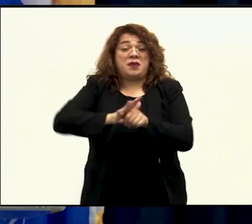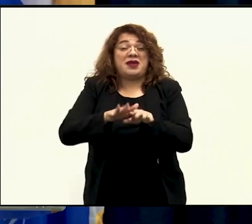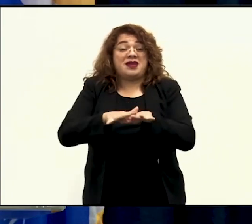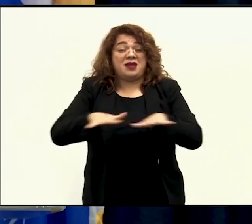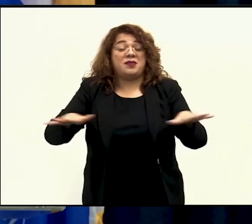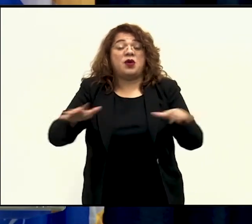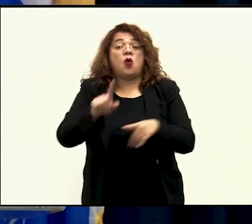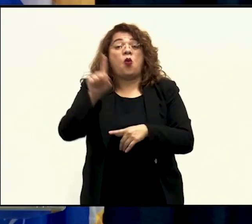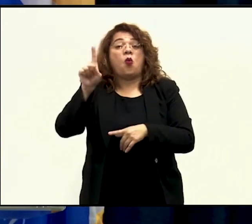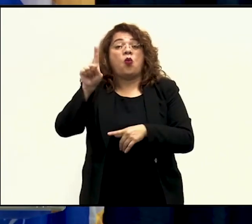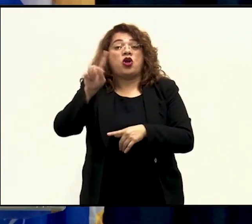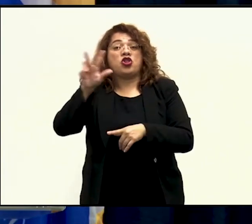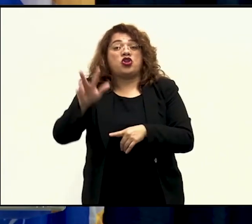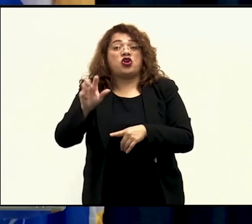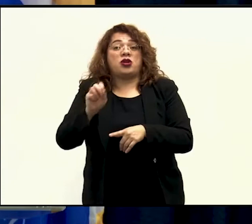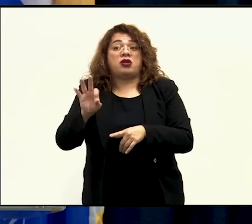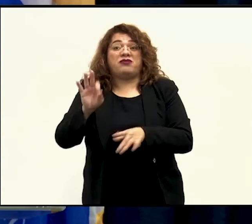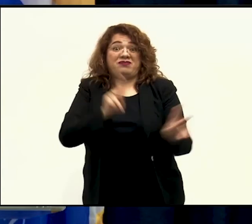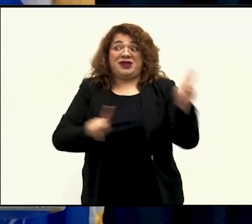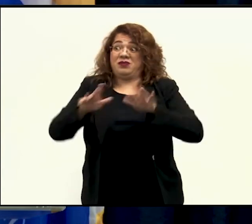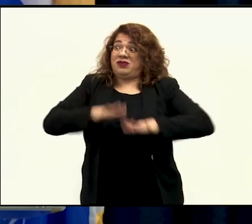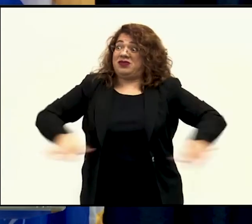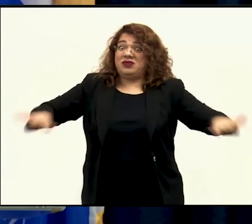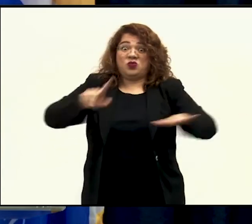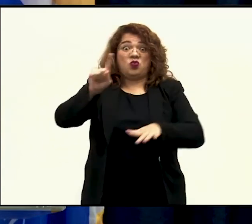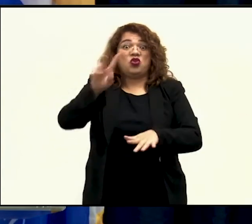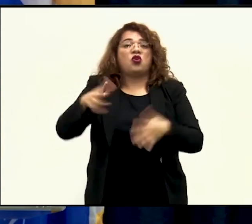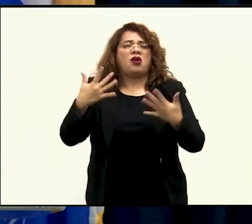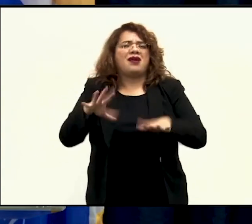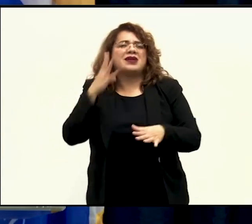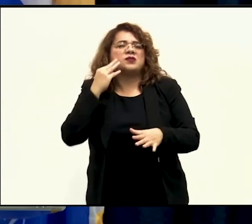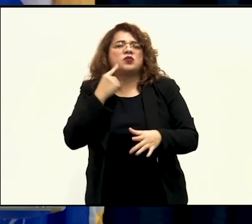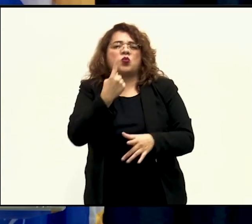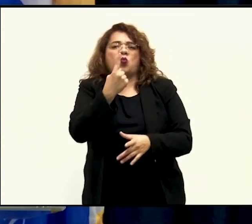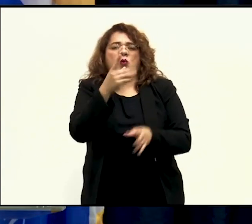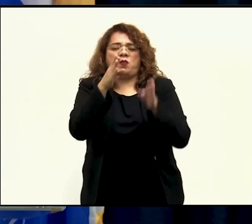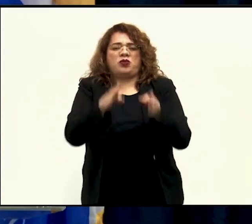And also for those who have served on the front lines or experienced mental health symptoms during the pandemic.